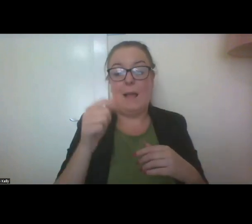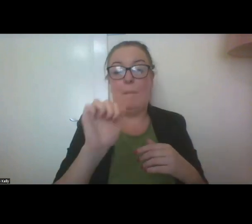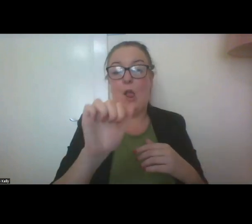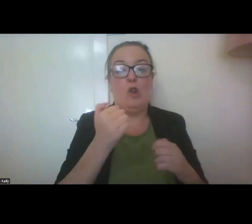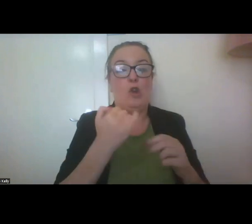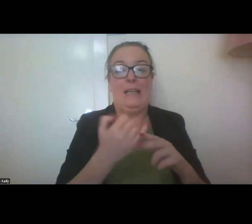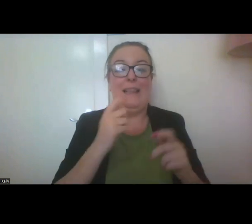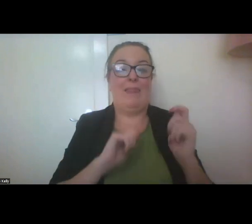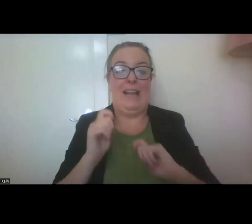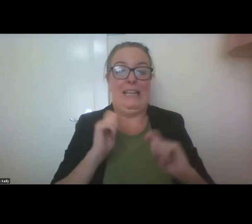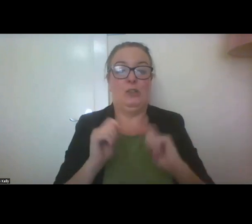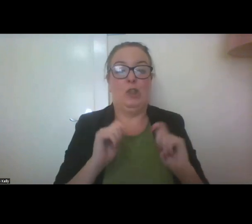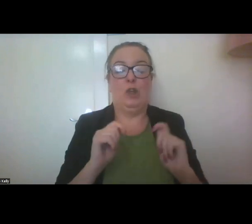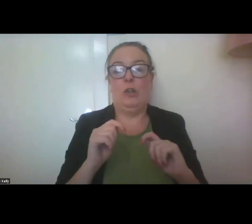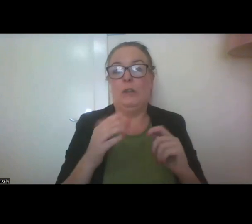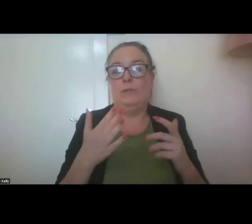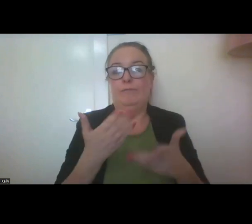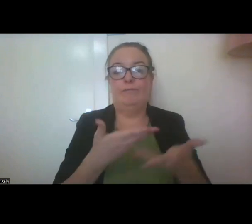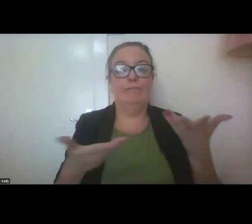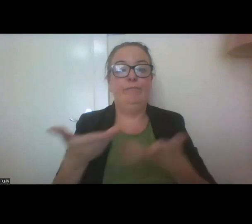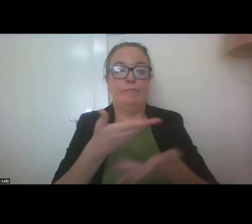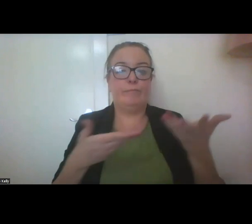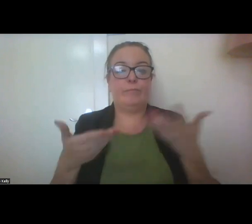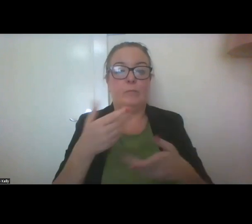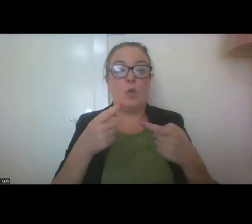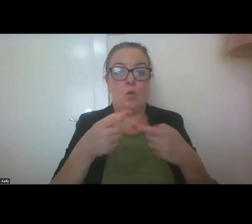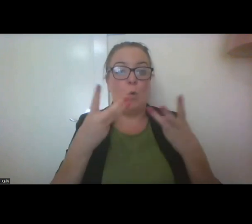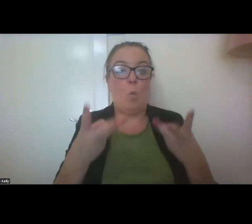and you wanted that post-show discussion to be live subtitled,